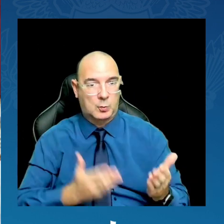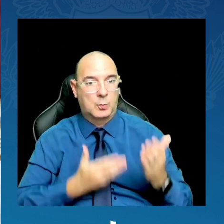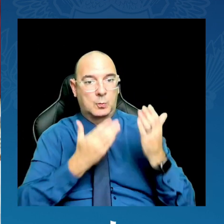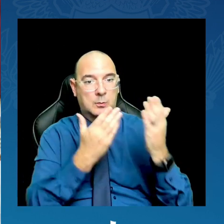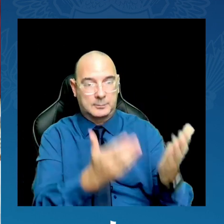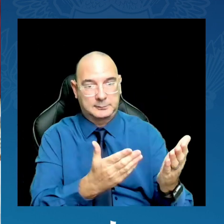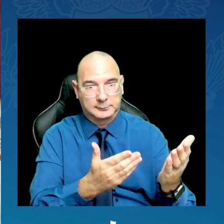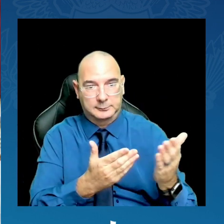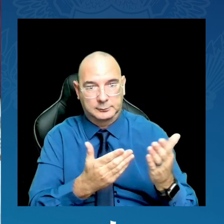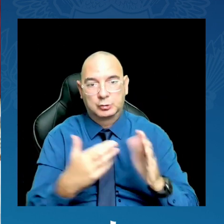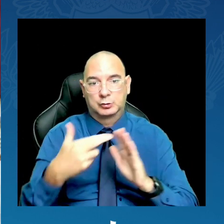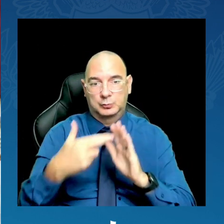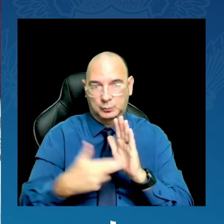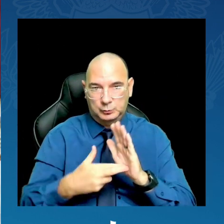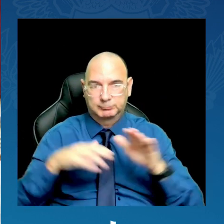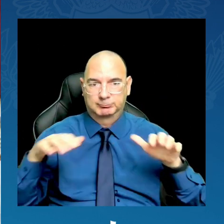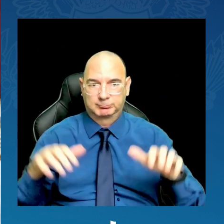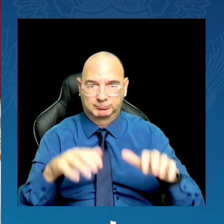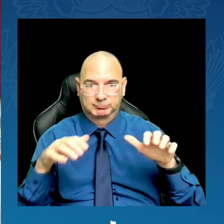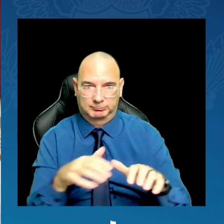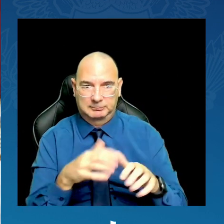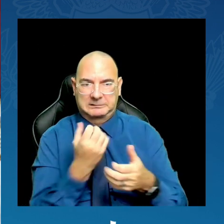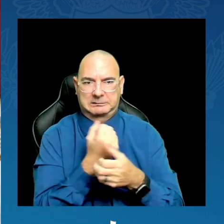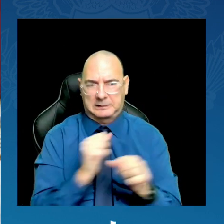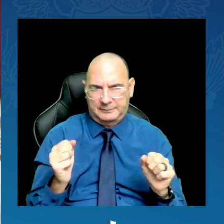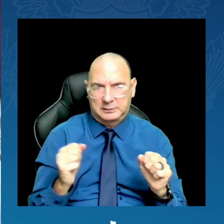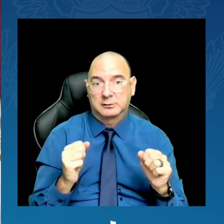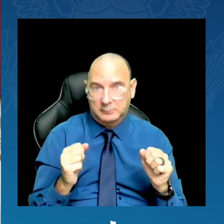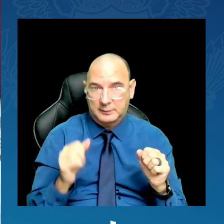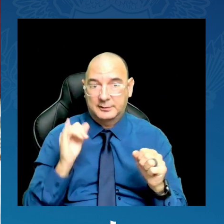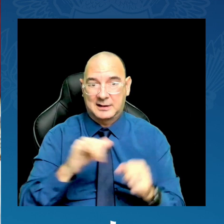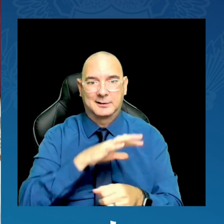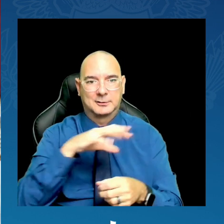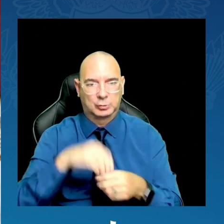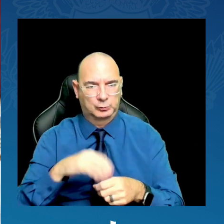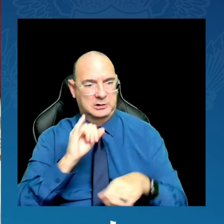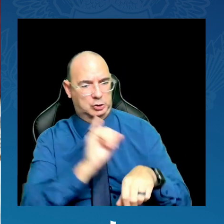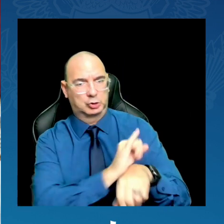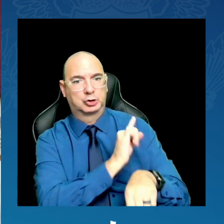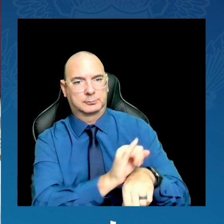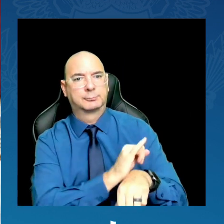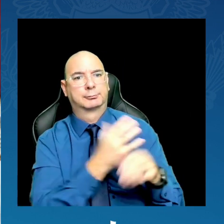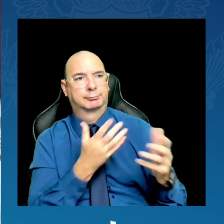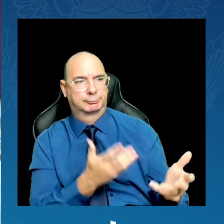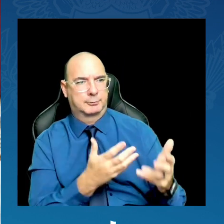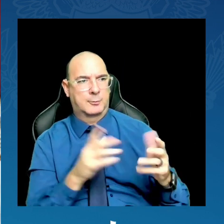We're actively engaged with industry stakeholders in the development of consensus standards that will establish safety norms